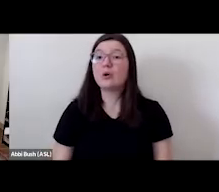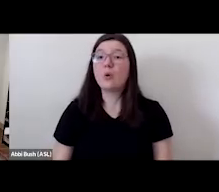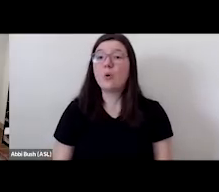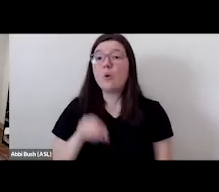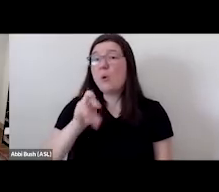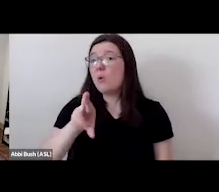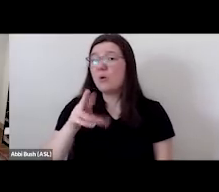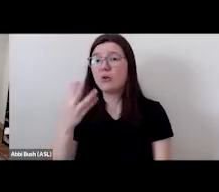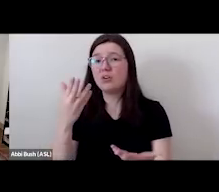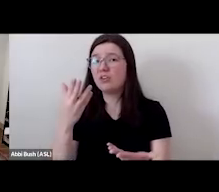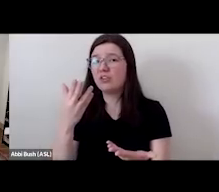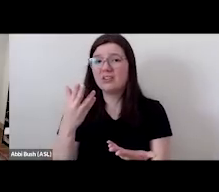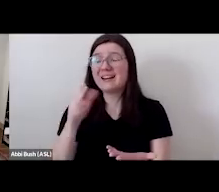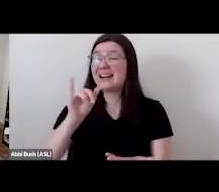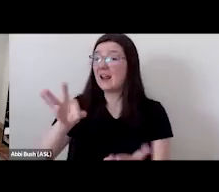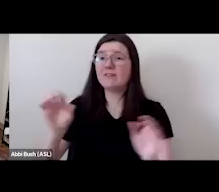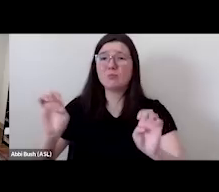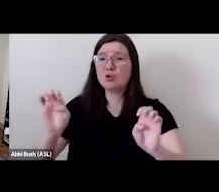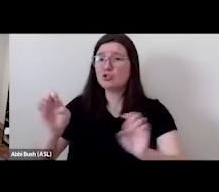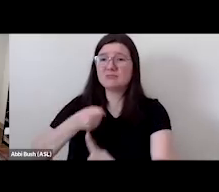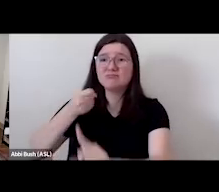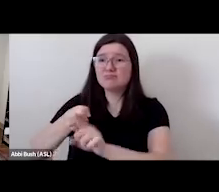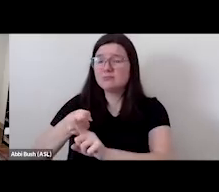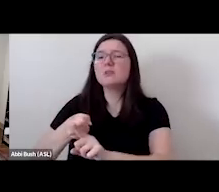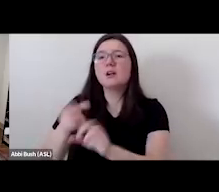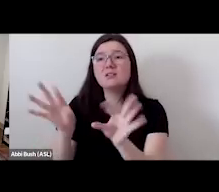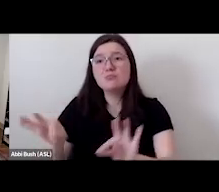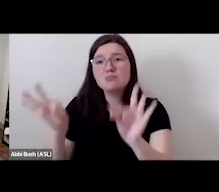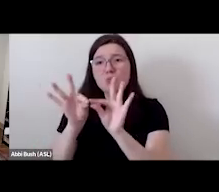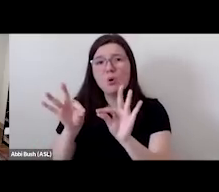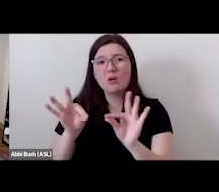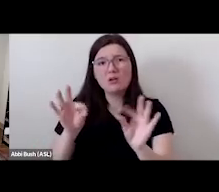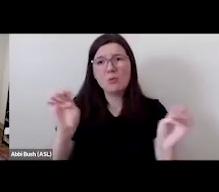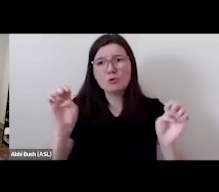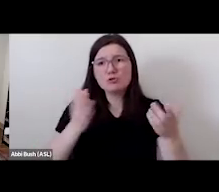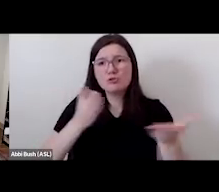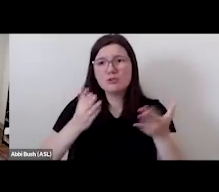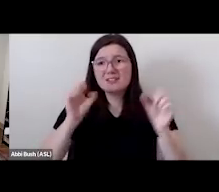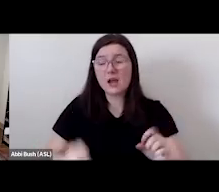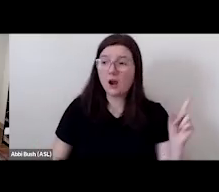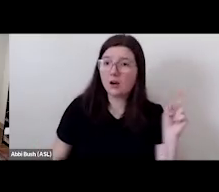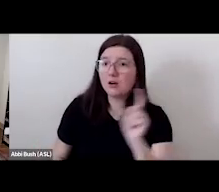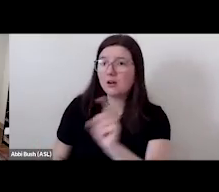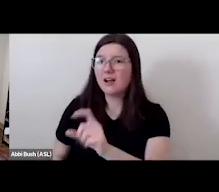then what's going to happen? And so kind of focusing on those safety concerns might make more sense to someone